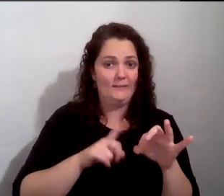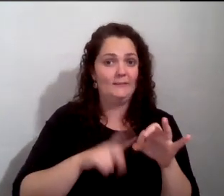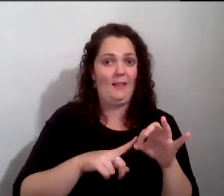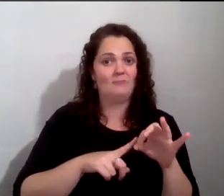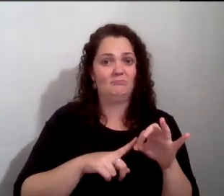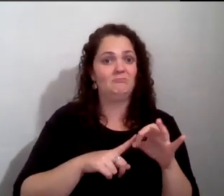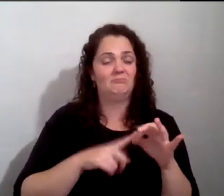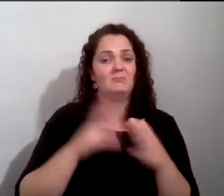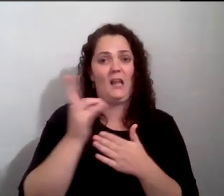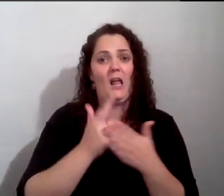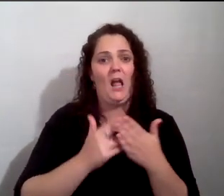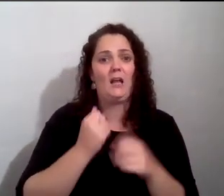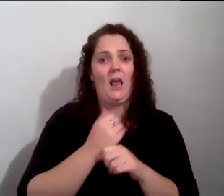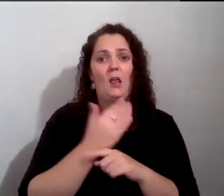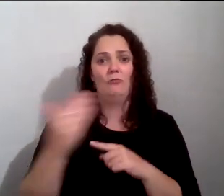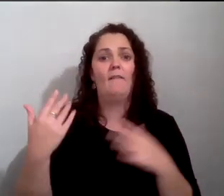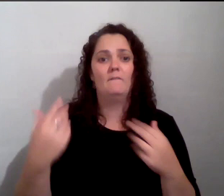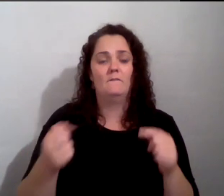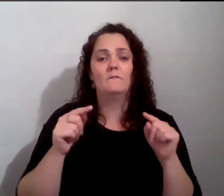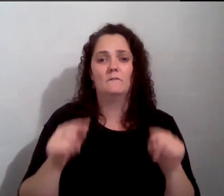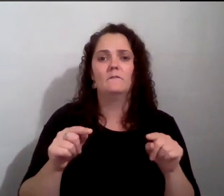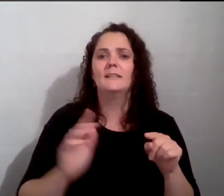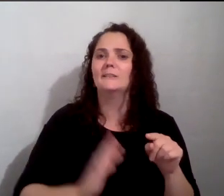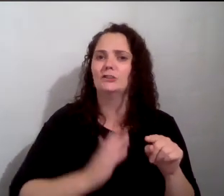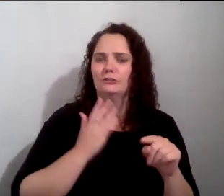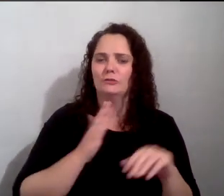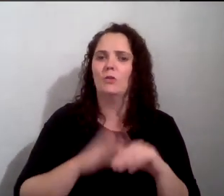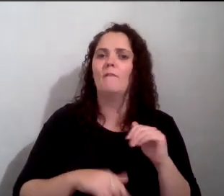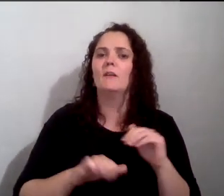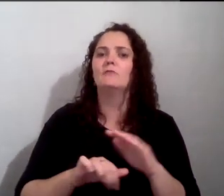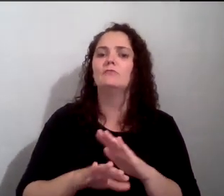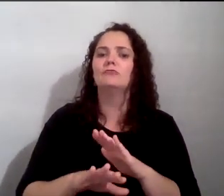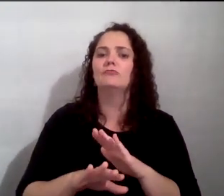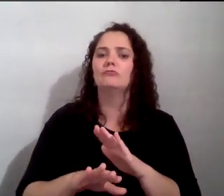in the Queensland Art Gallery’s Collection and you know interestingly on the right